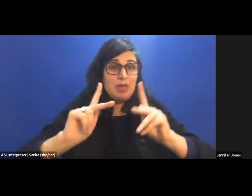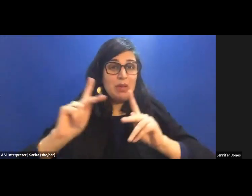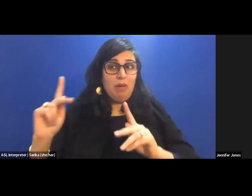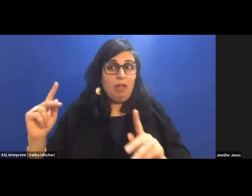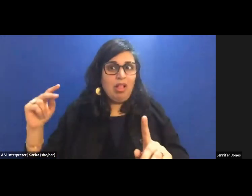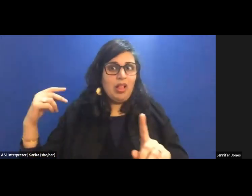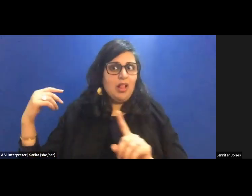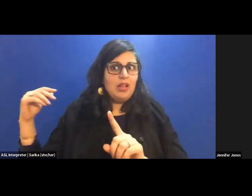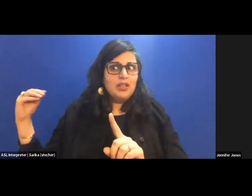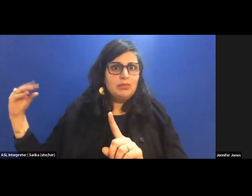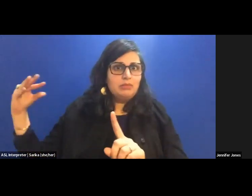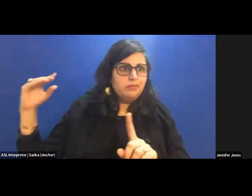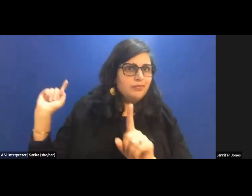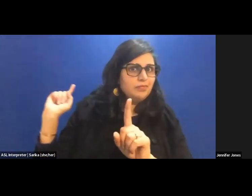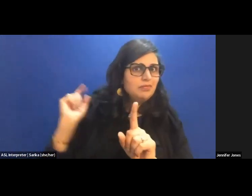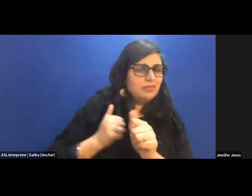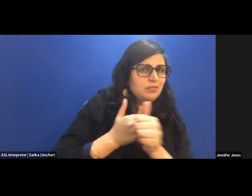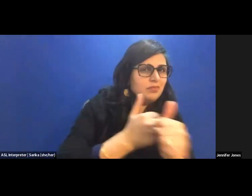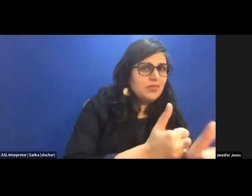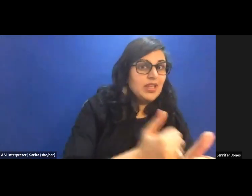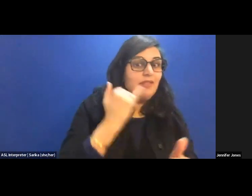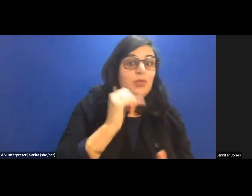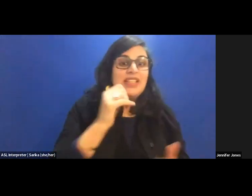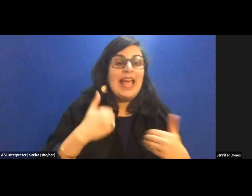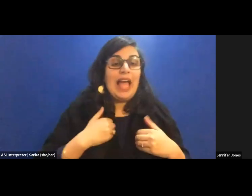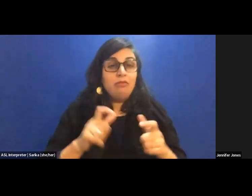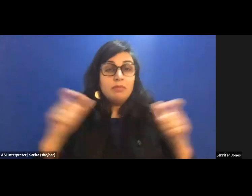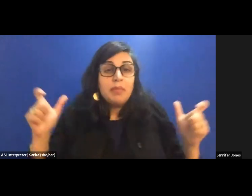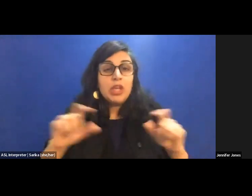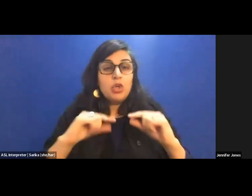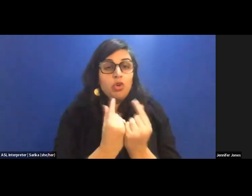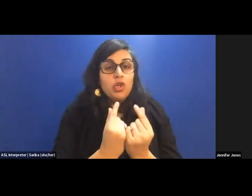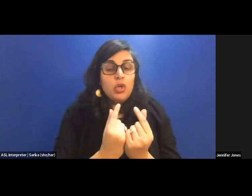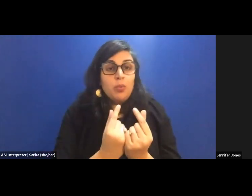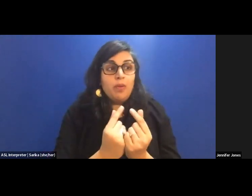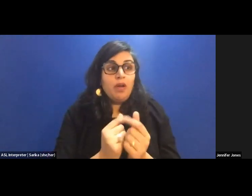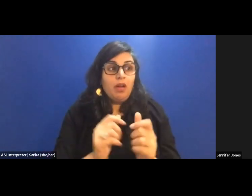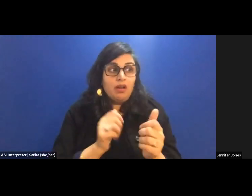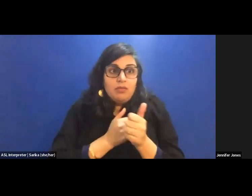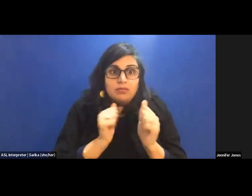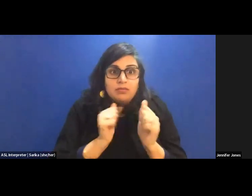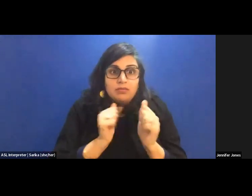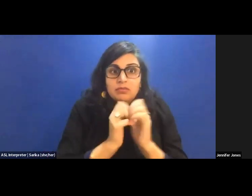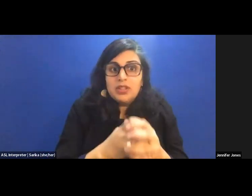go. And we were hearing rumors that there were maybe white supremacists targeting people that were leaving the